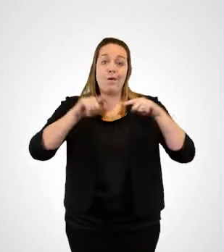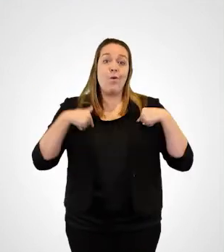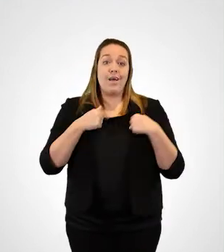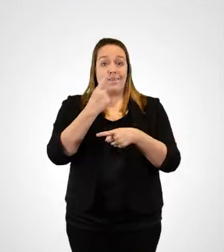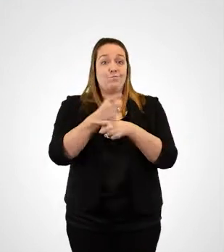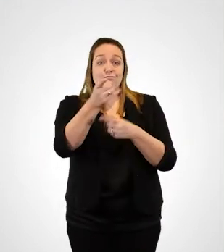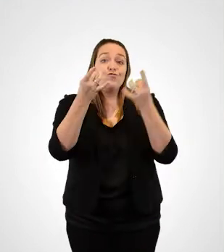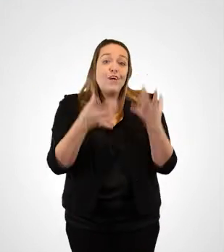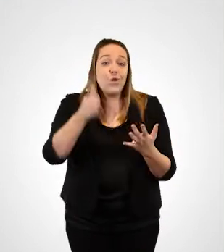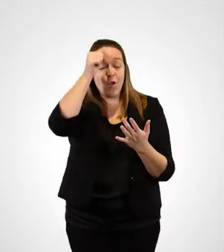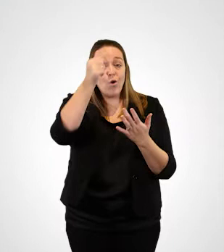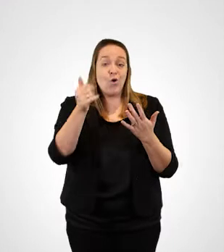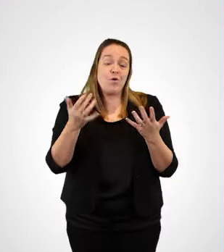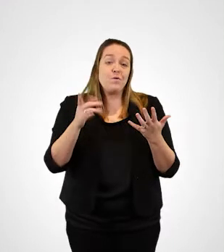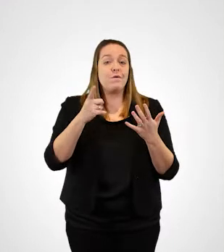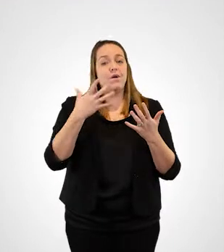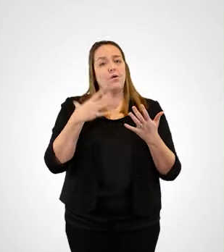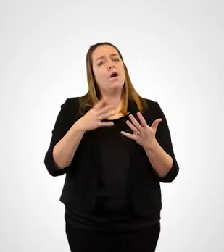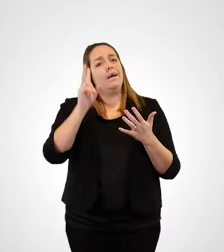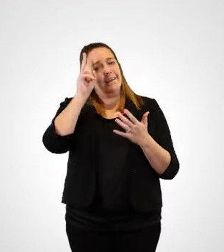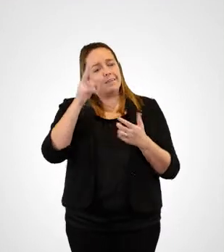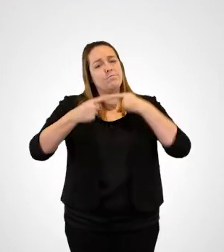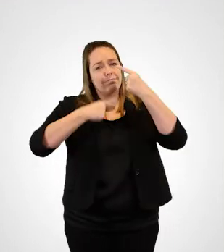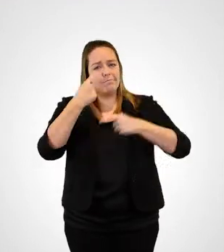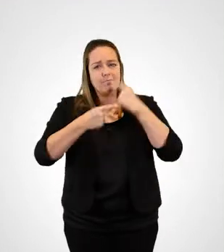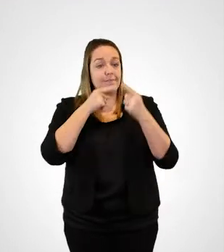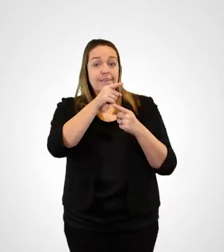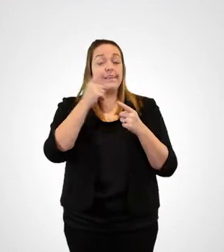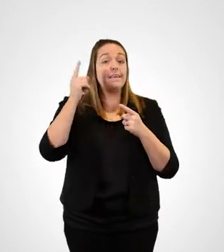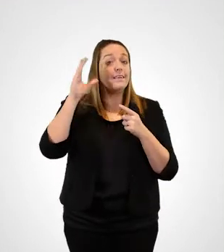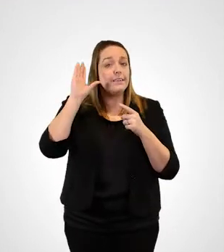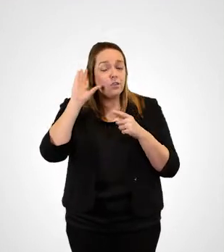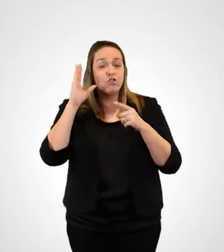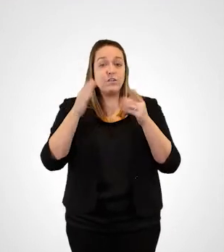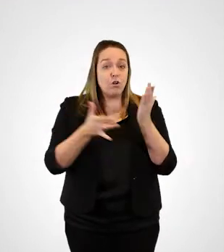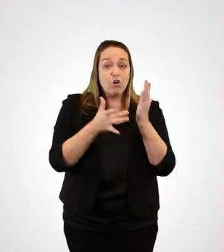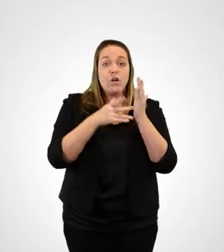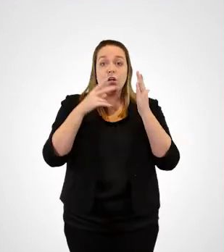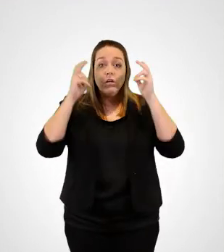but we just want to underscore that the use of hearing technologies and the appropriate use of amplification is critical -